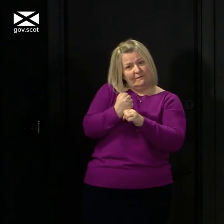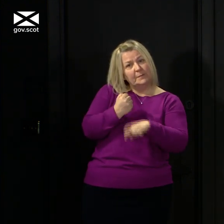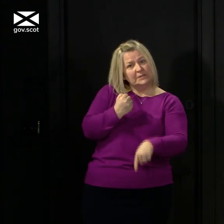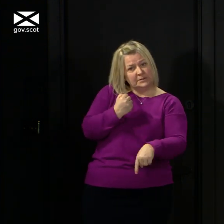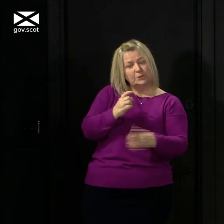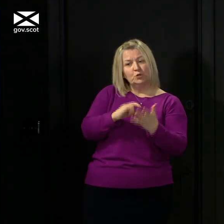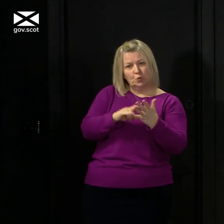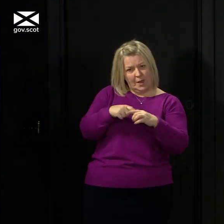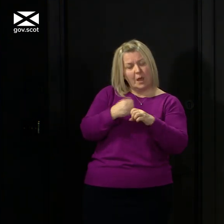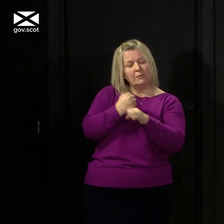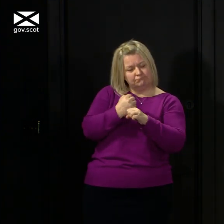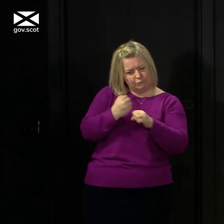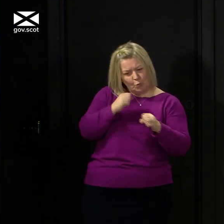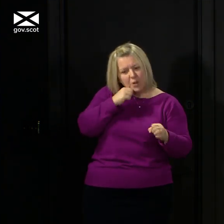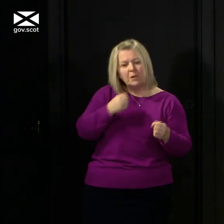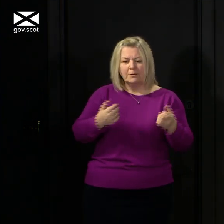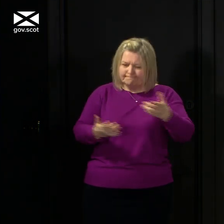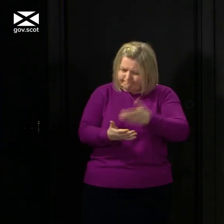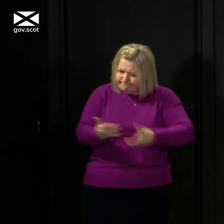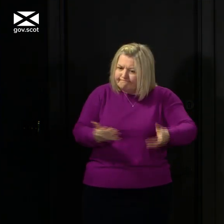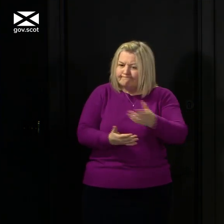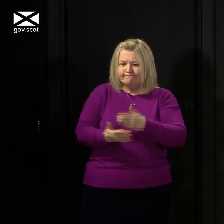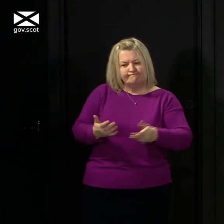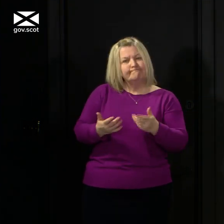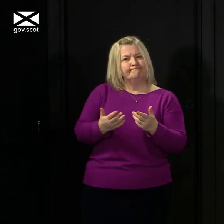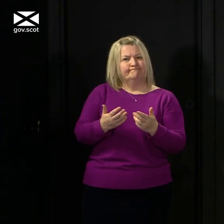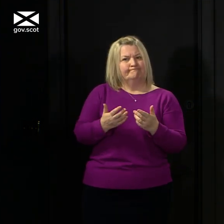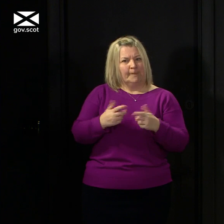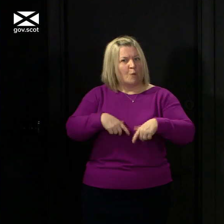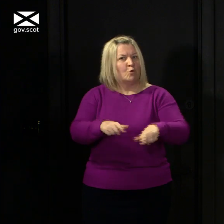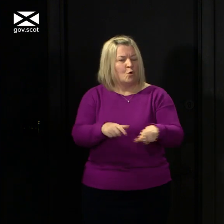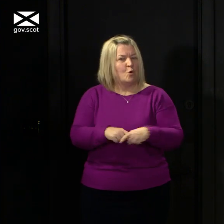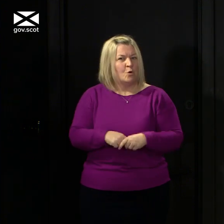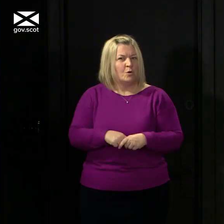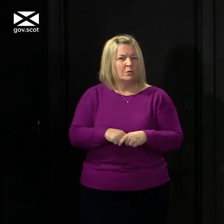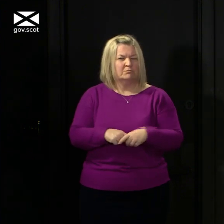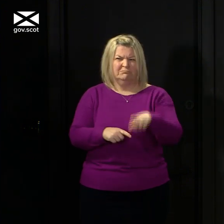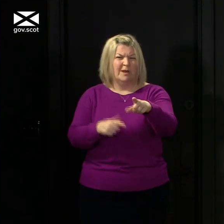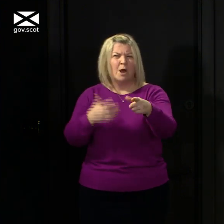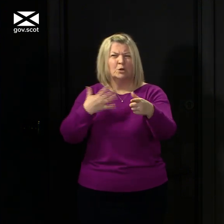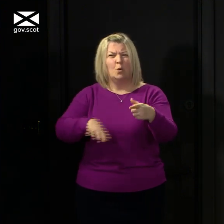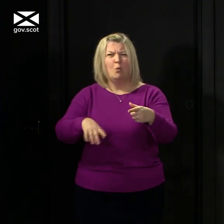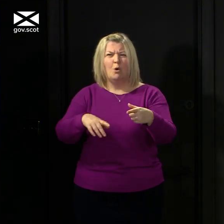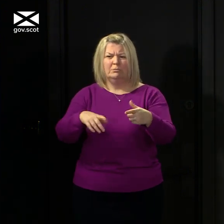that business will require. None of us want to be in these lockdown measures for a moment